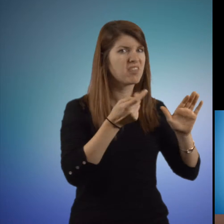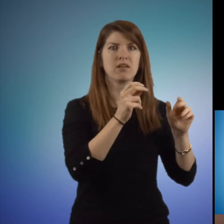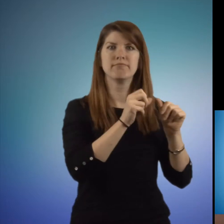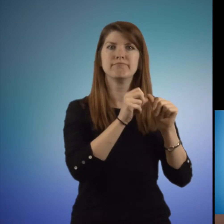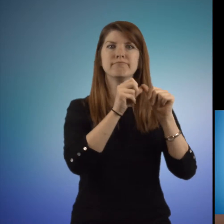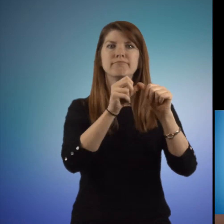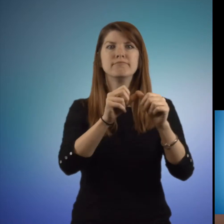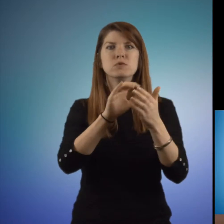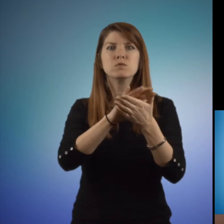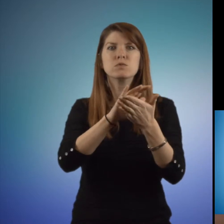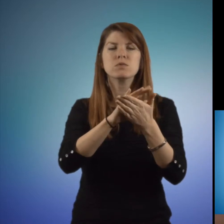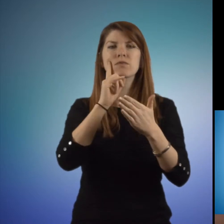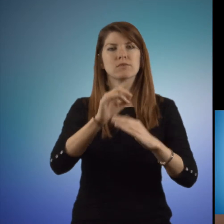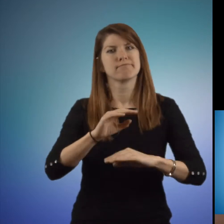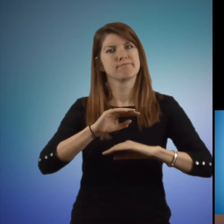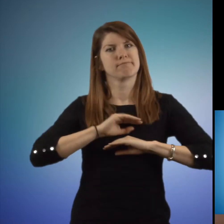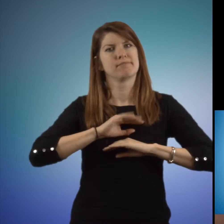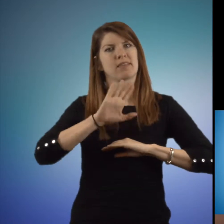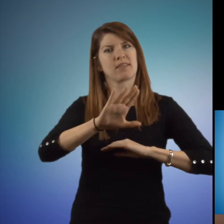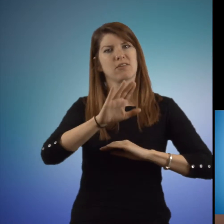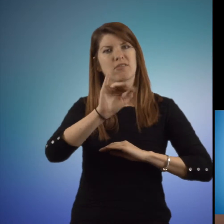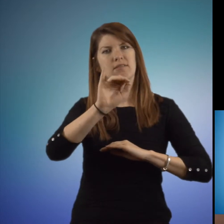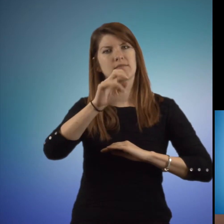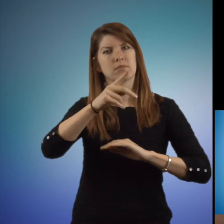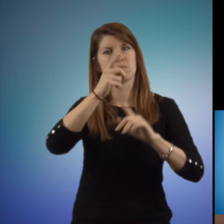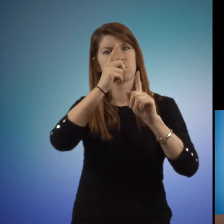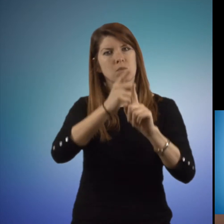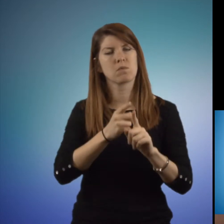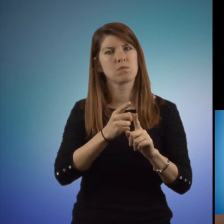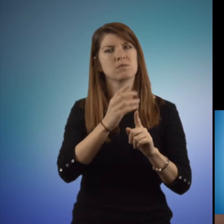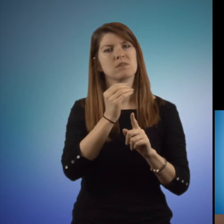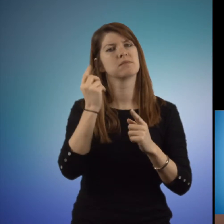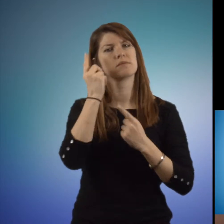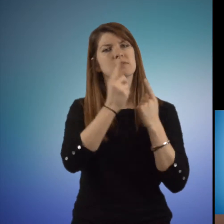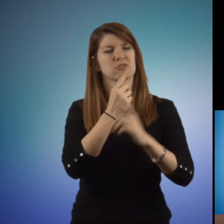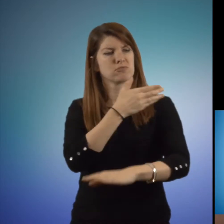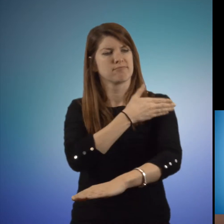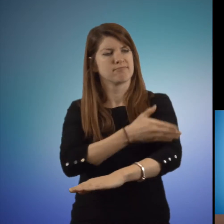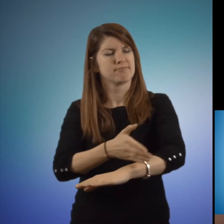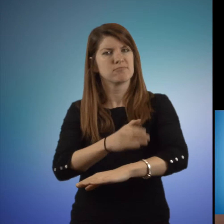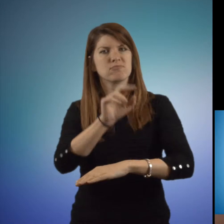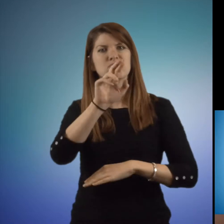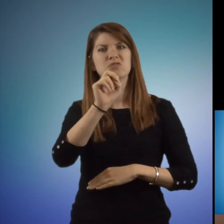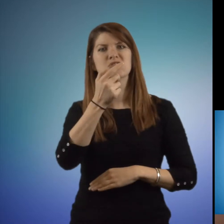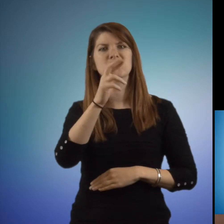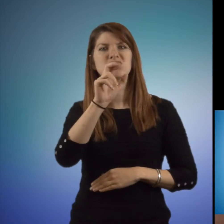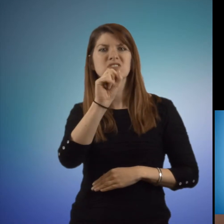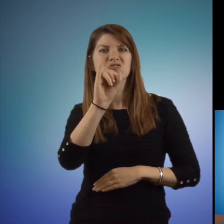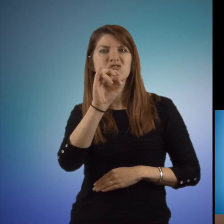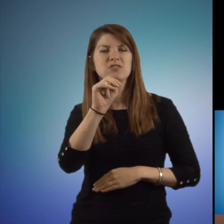And particularly to consider the regression that occurs and the time to recoup skills